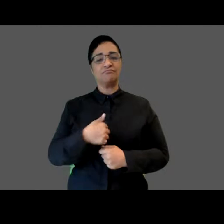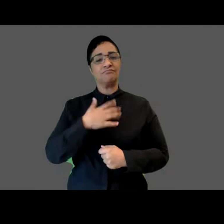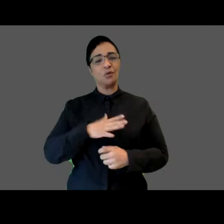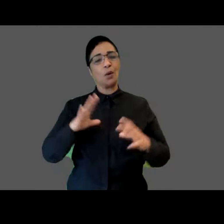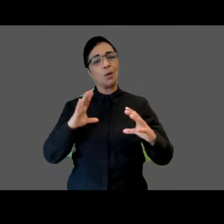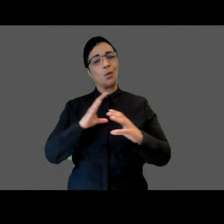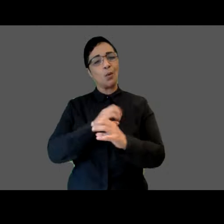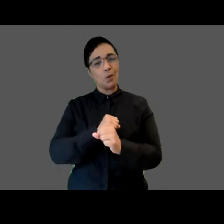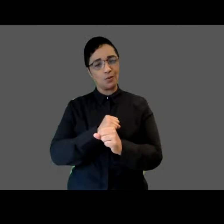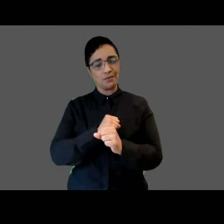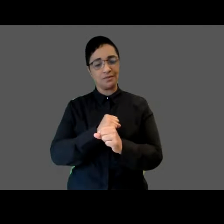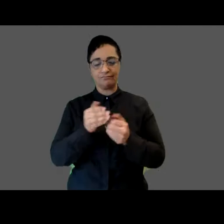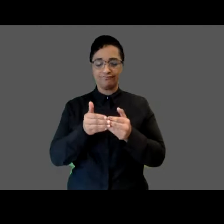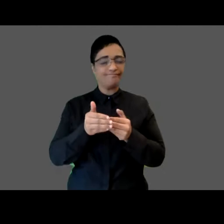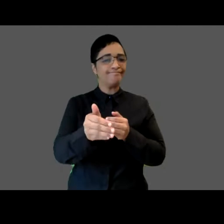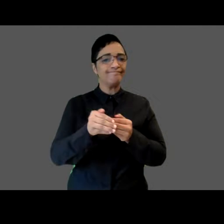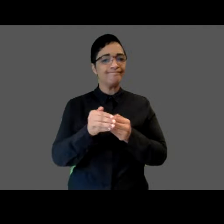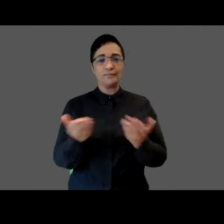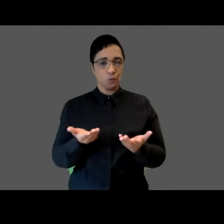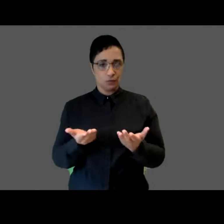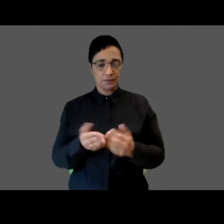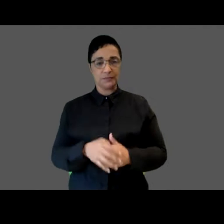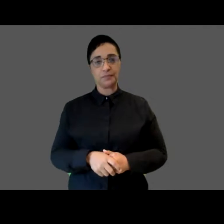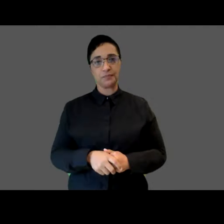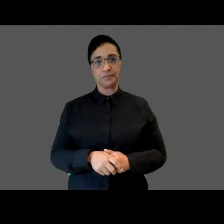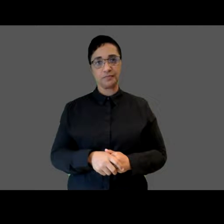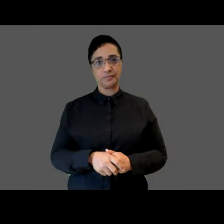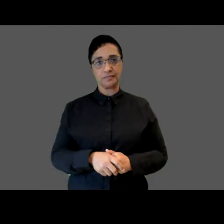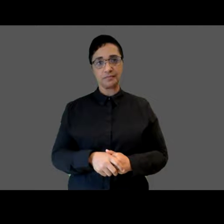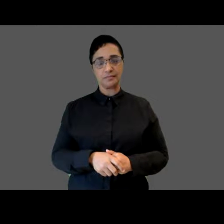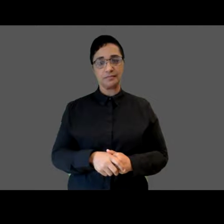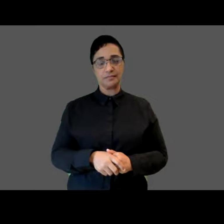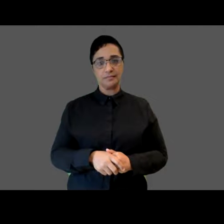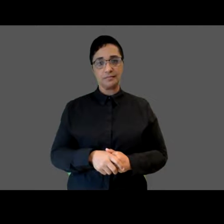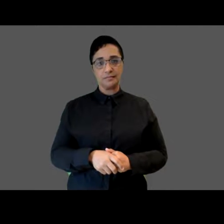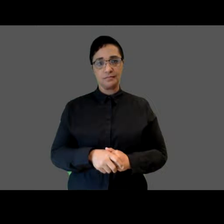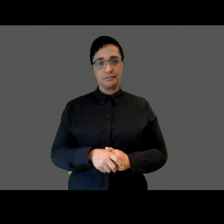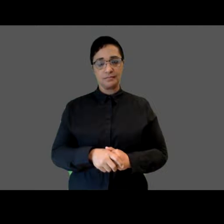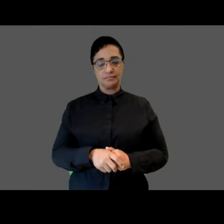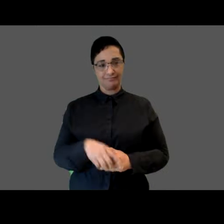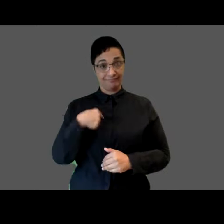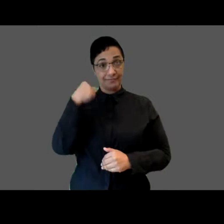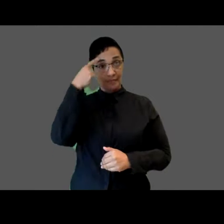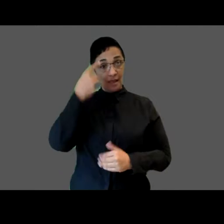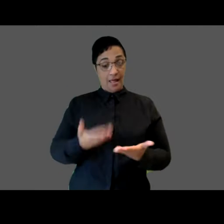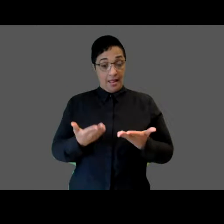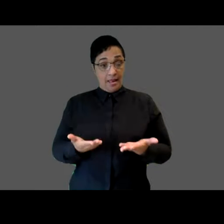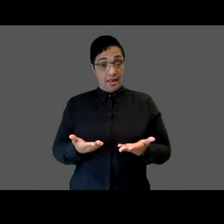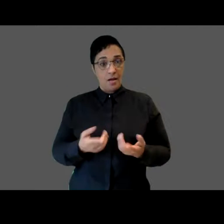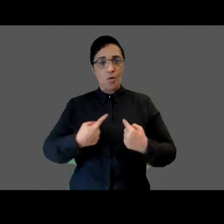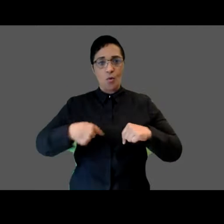forward, I think we are way more advanced in understanding the need of collaboration